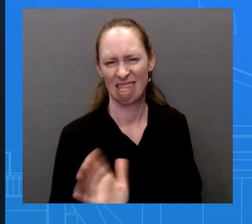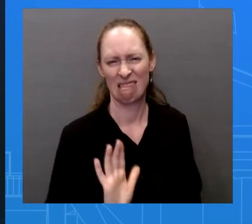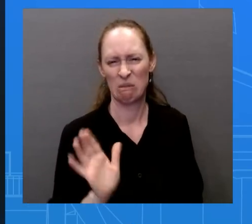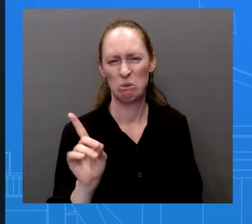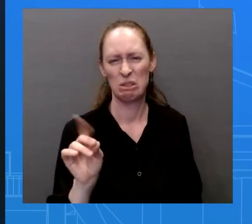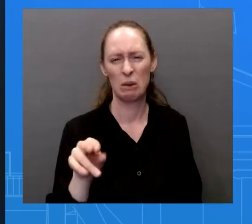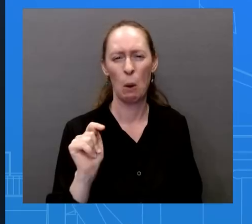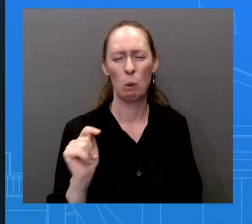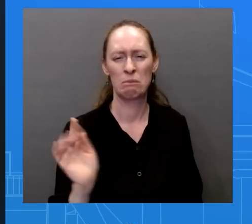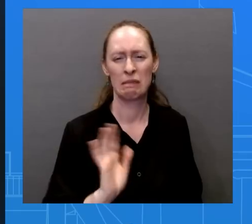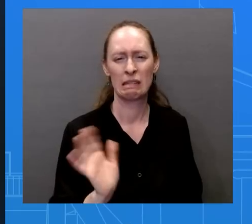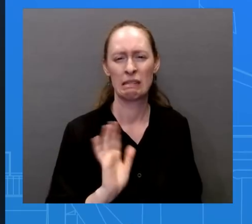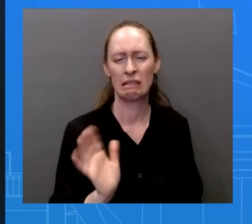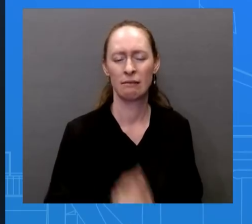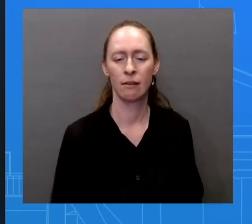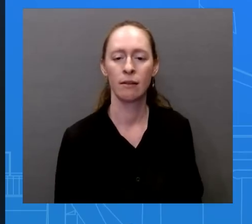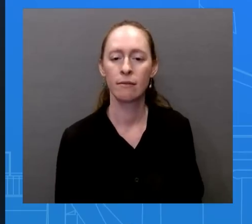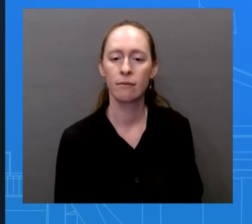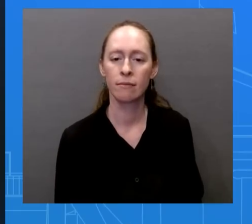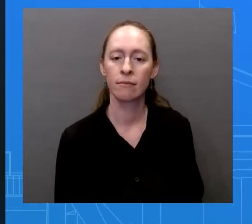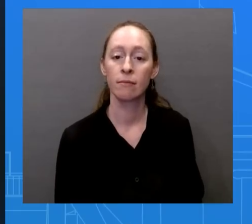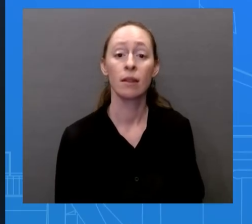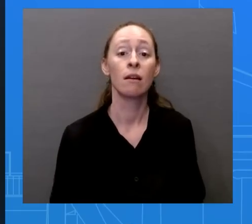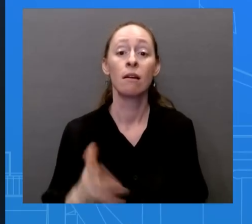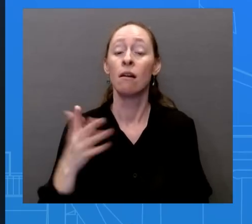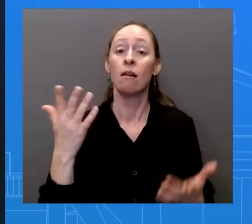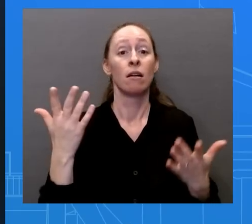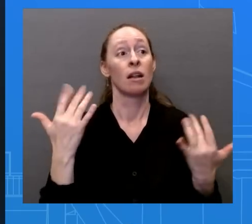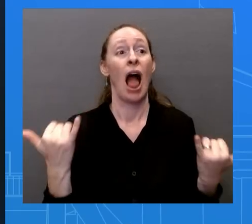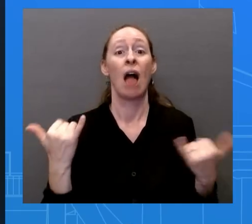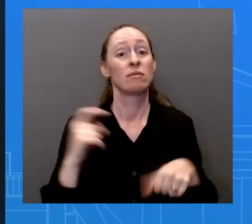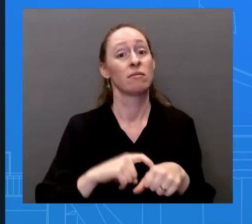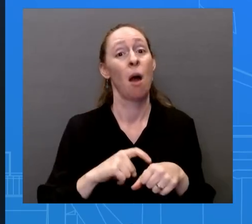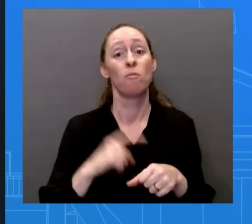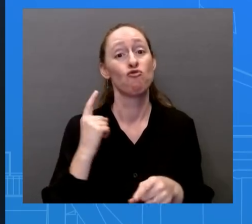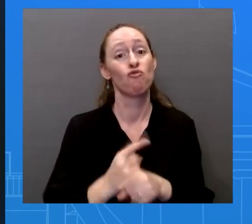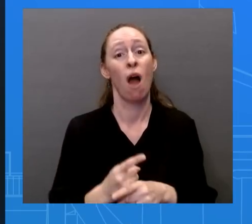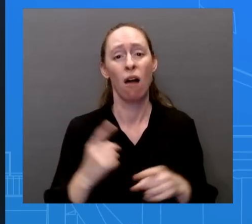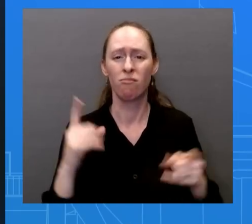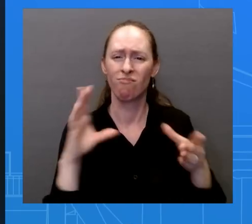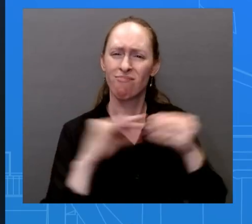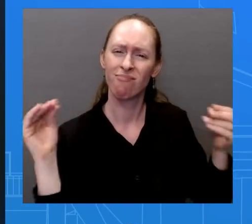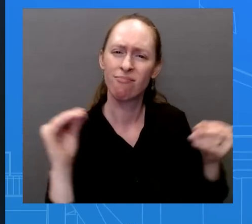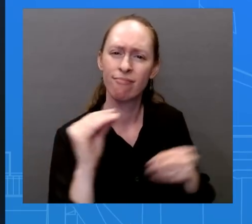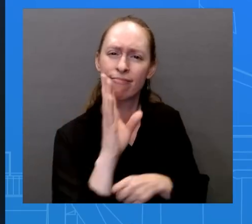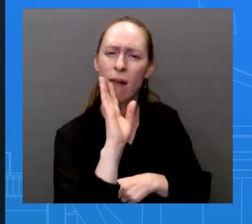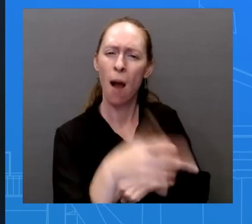this brutal war that was -- that was started by Mr. Putin. And we've said this many times before: